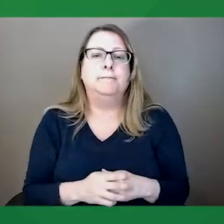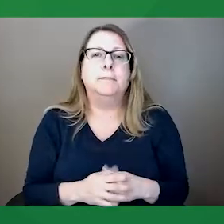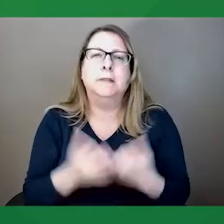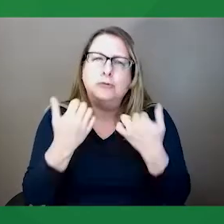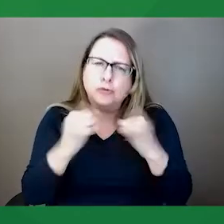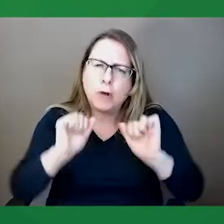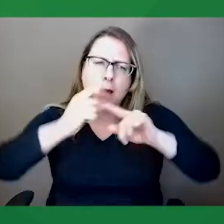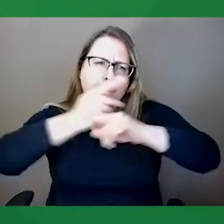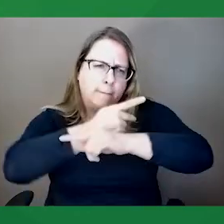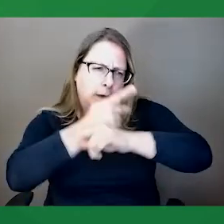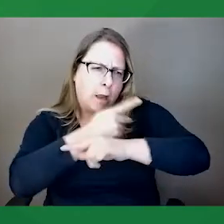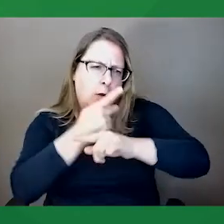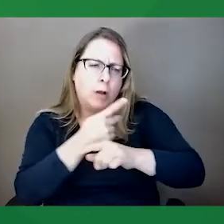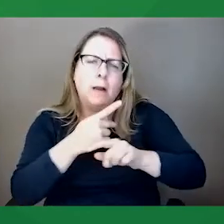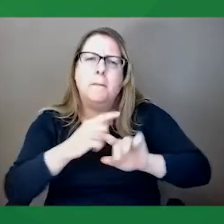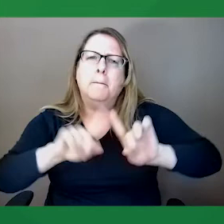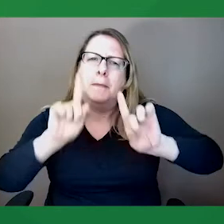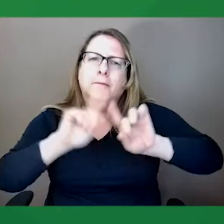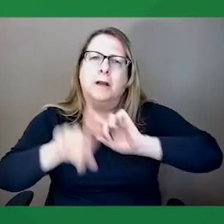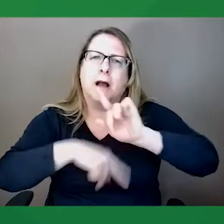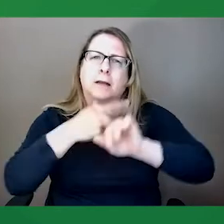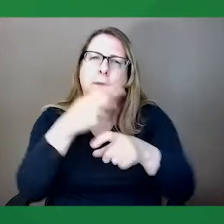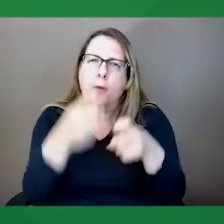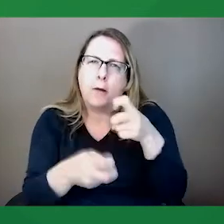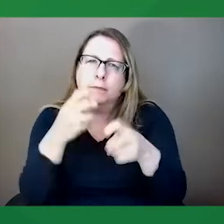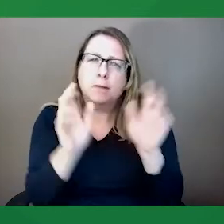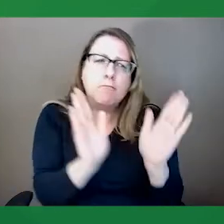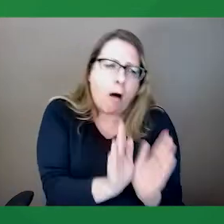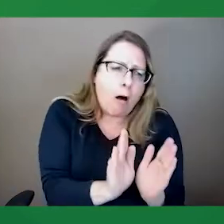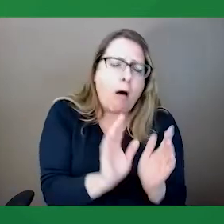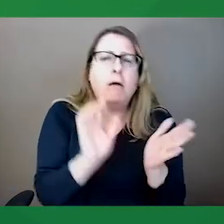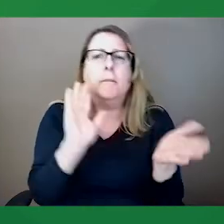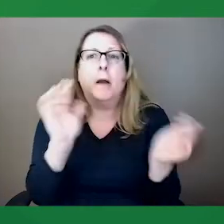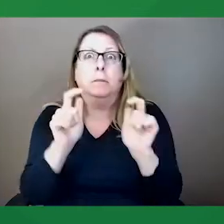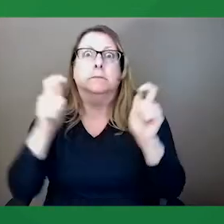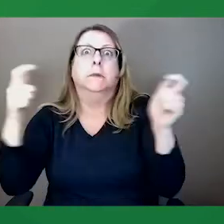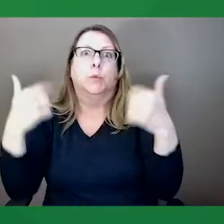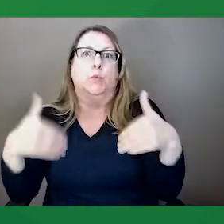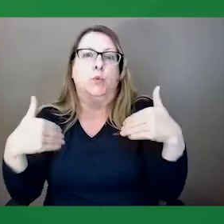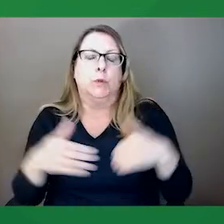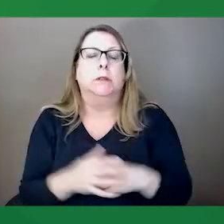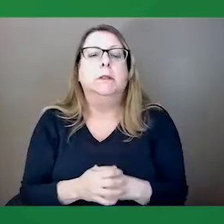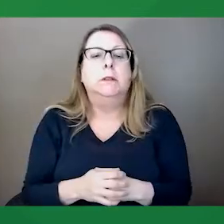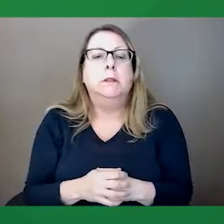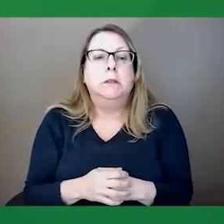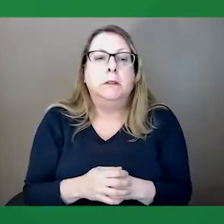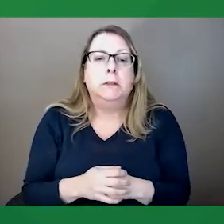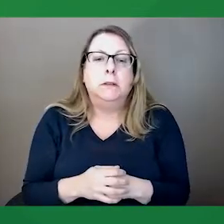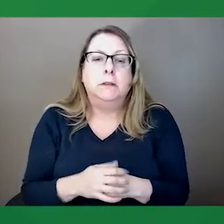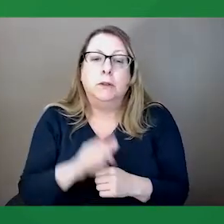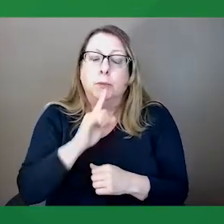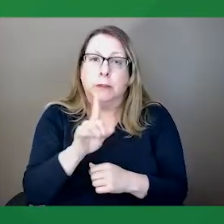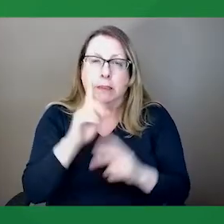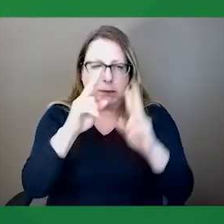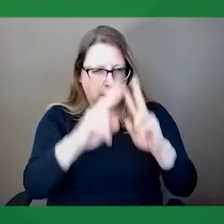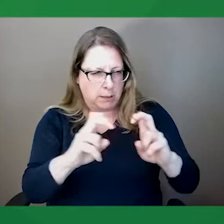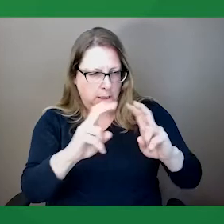so I try to see problems from big to small. So when I dissect a website,